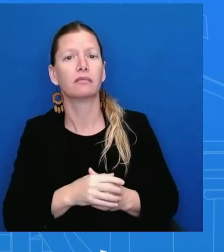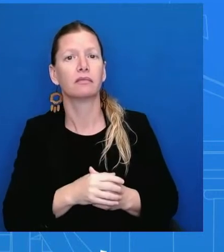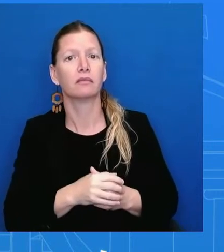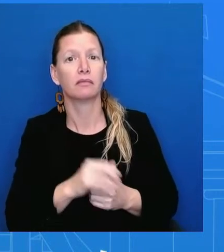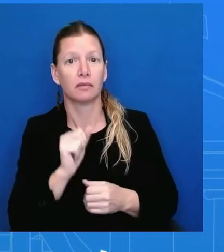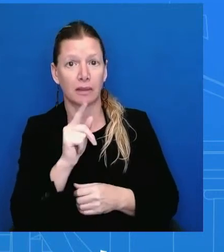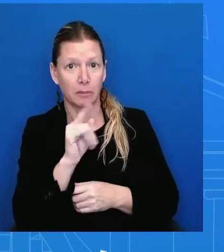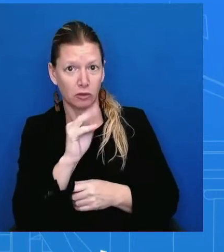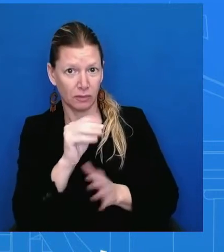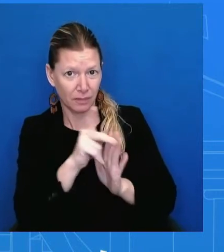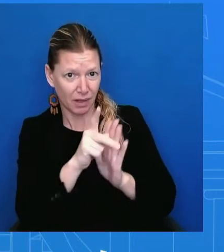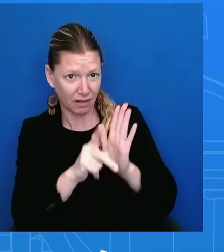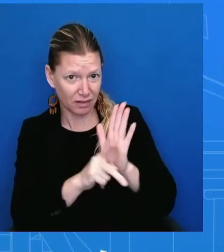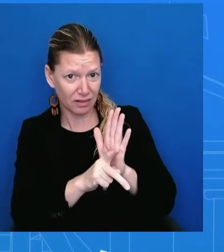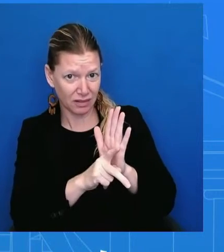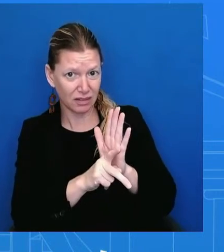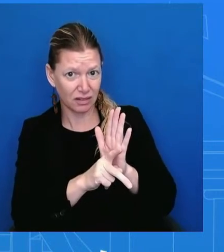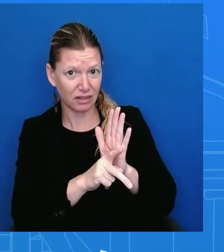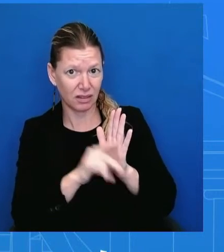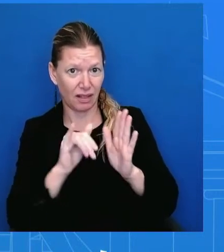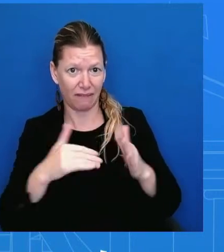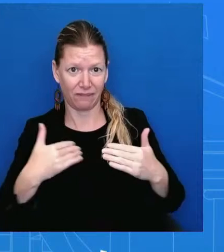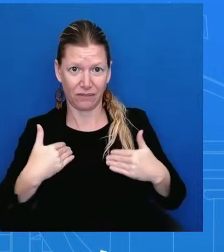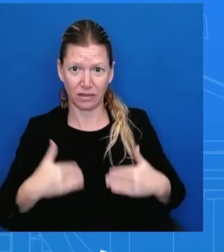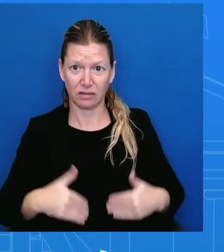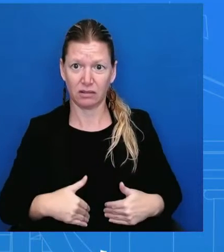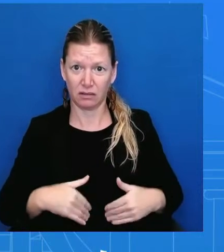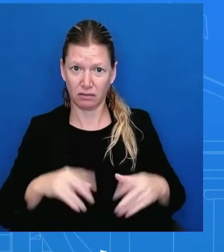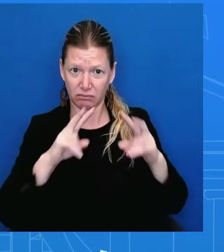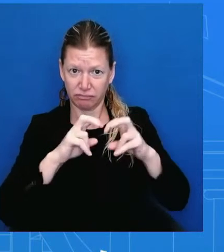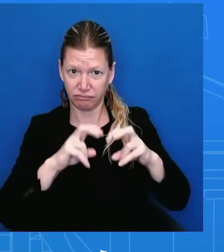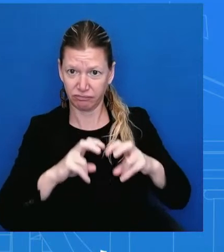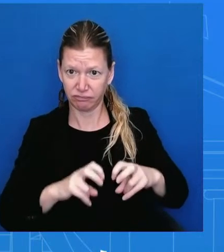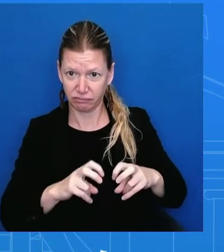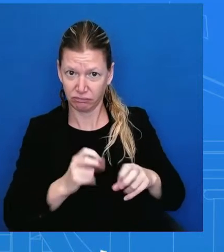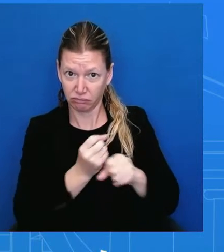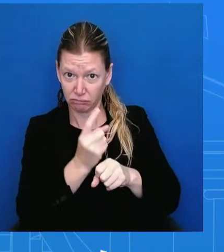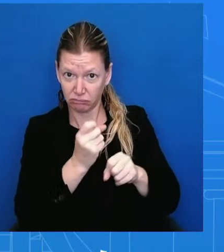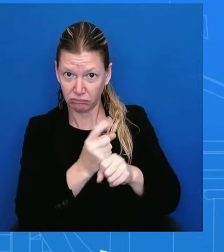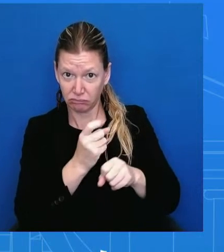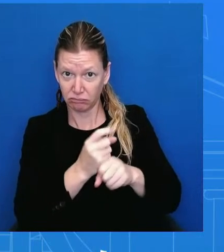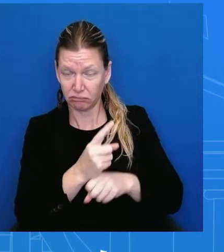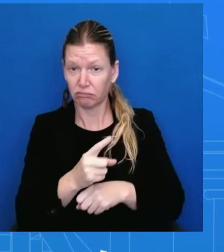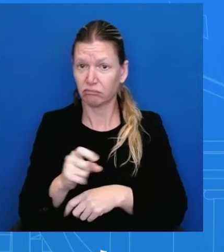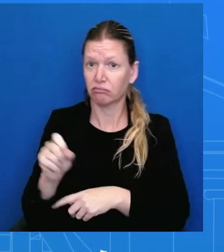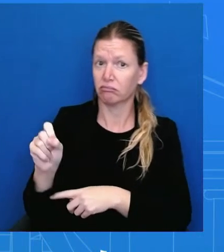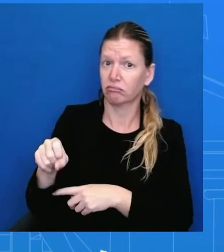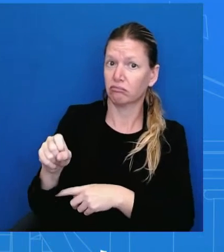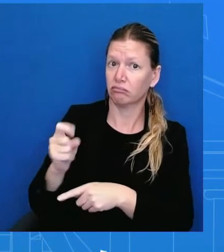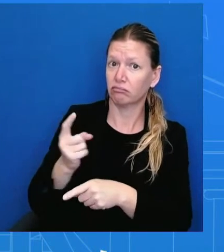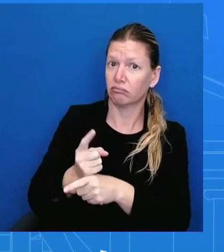just like every other president has done before this president, we're going to continue to -- to uphold that. The Press: So, it would be fair to as- -- to assume that,